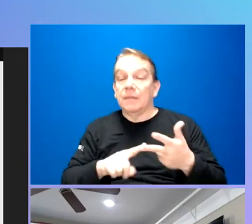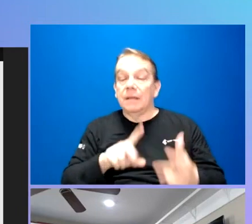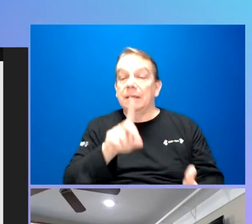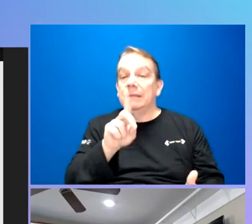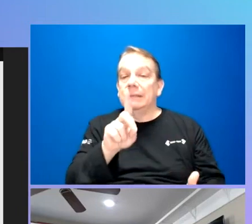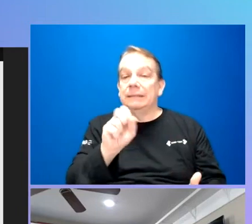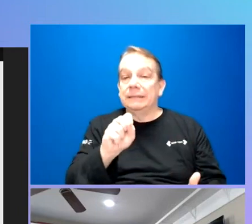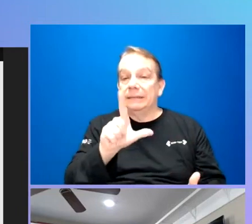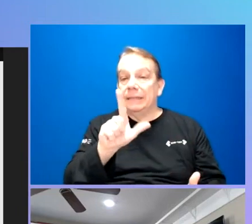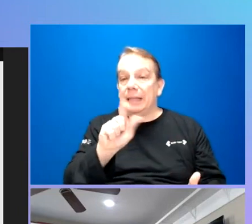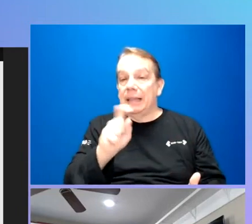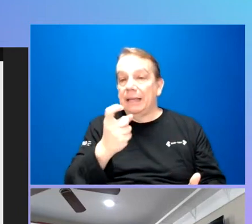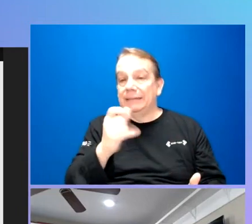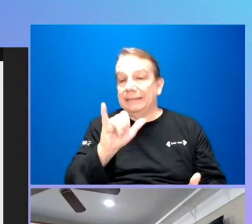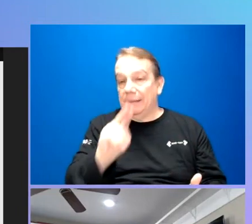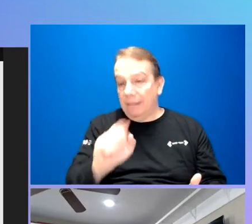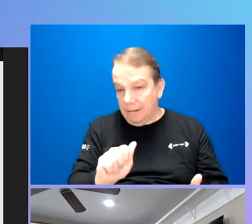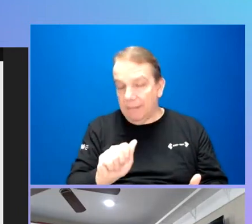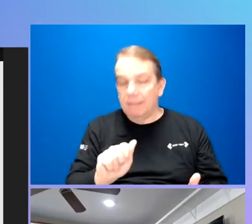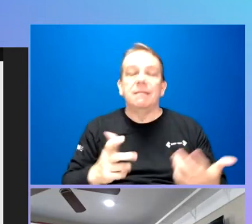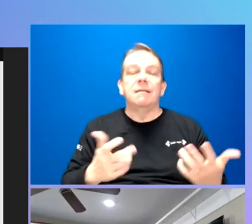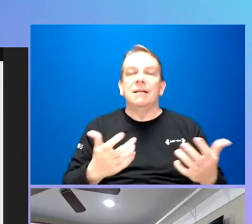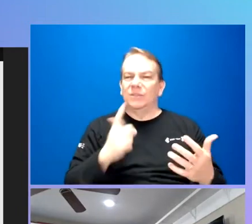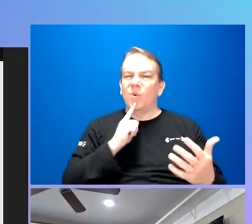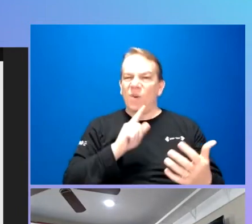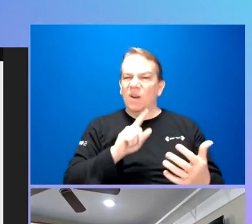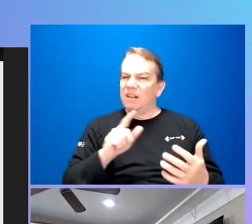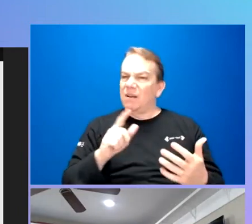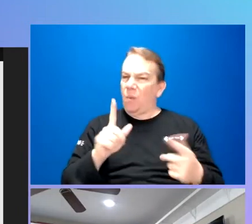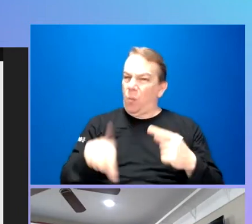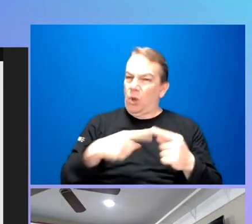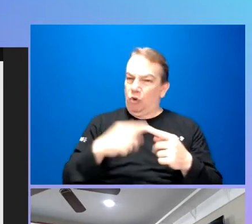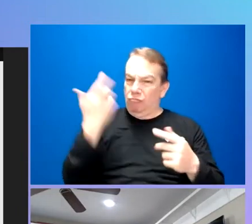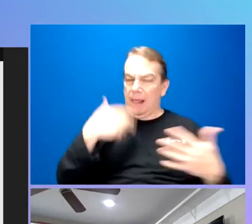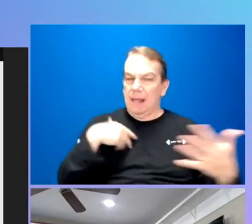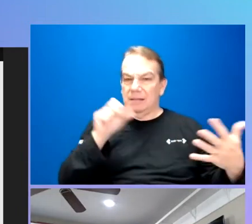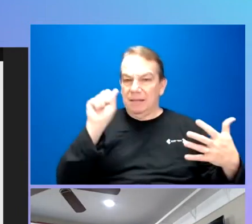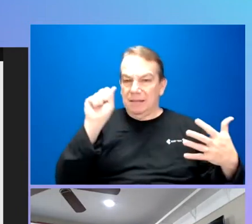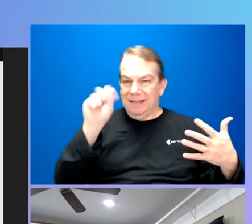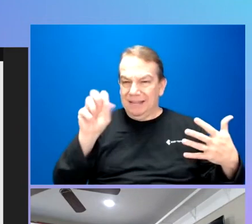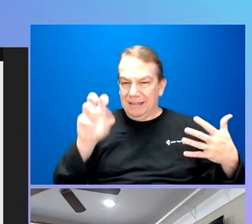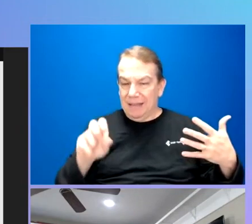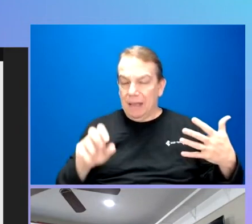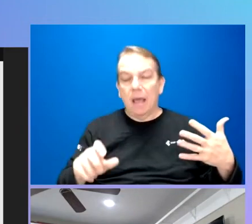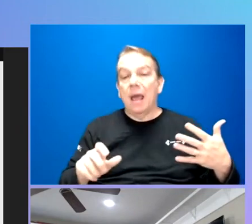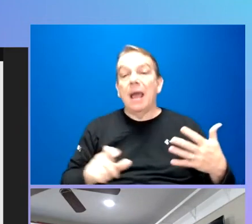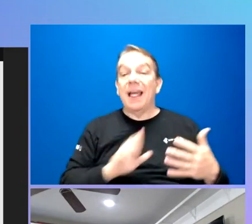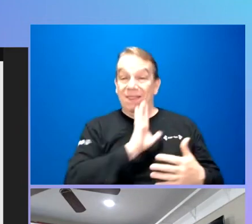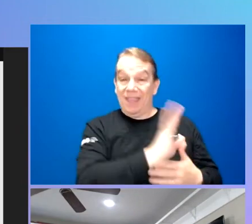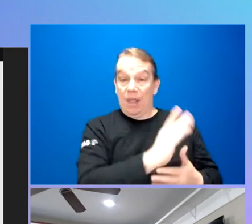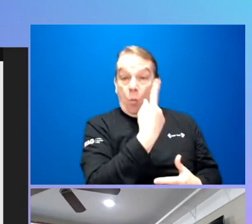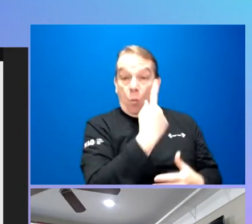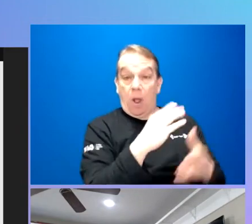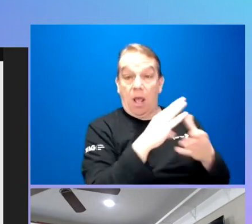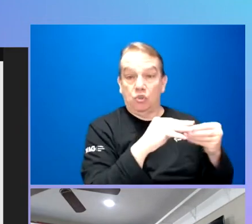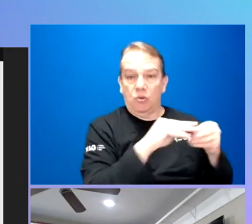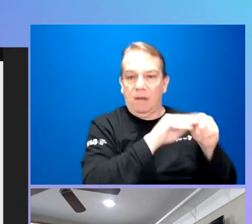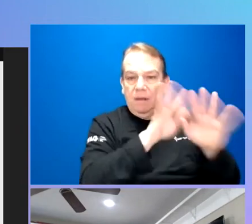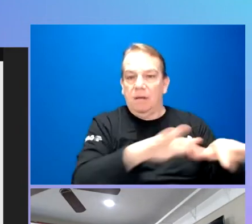and have many examples of many people that you know in your network or you can promote others and get that story to